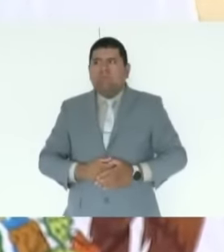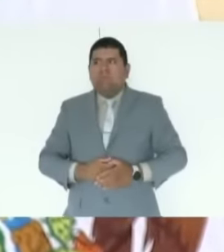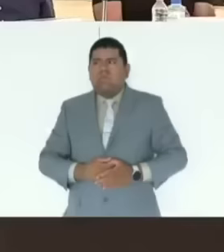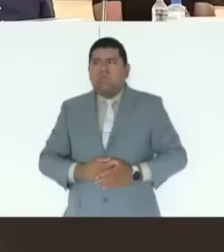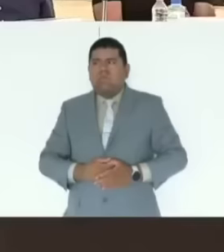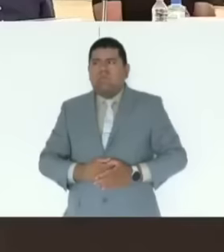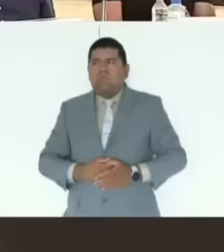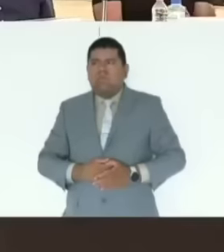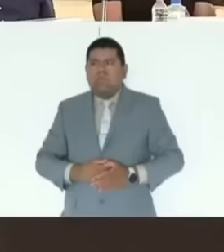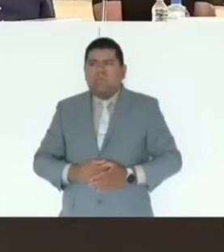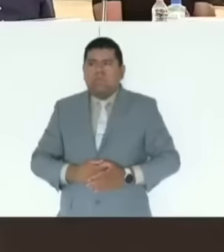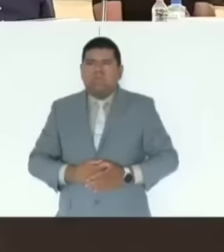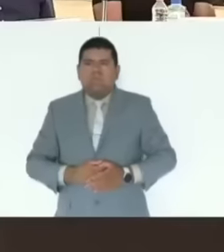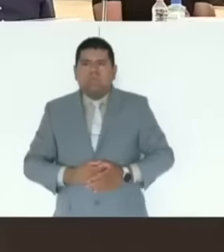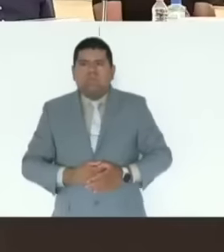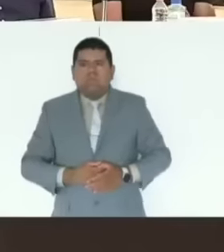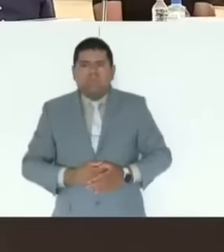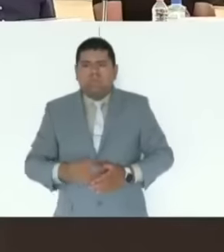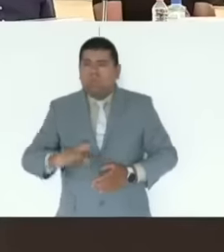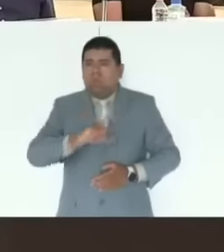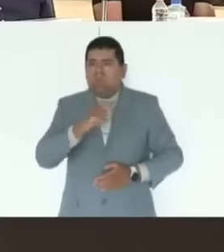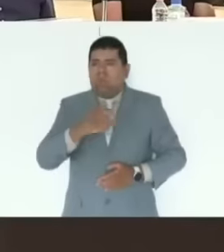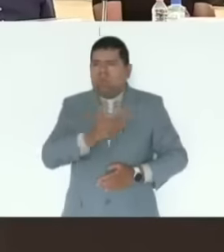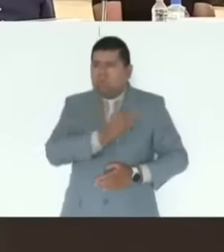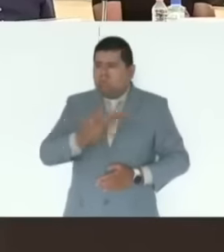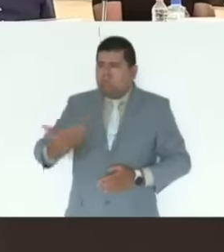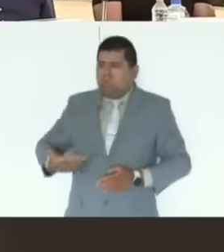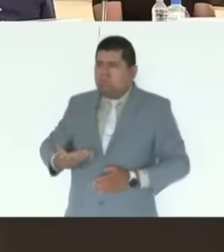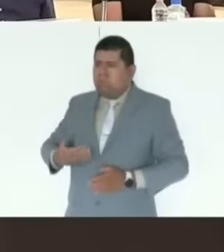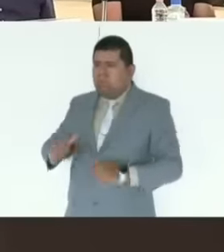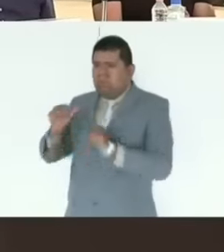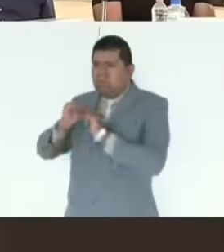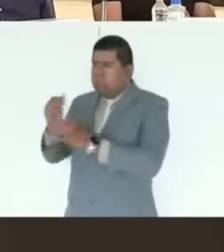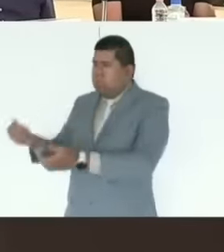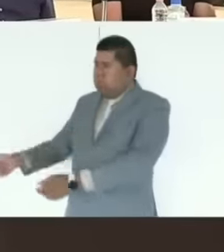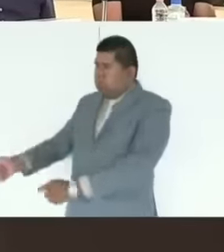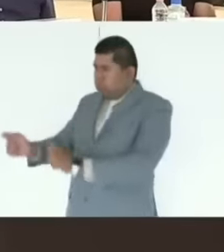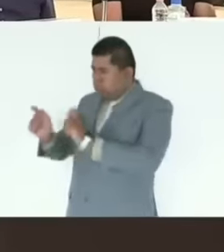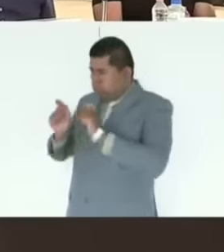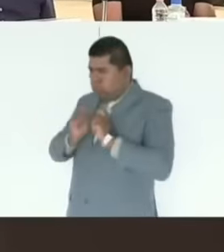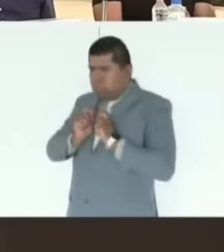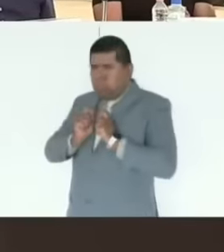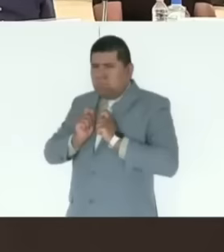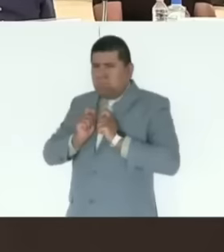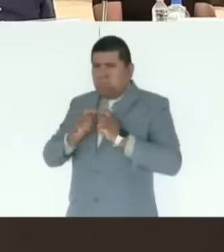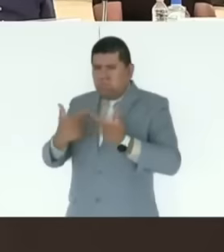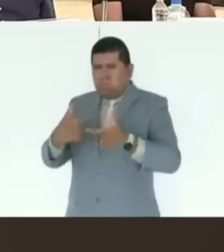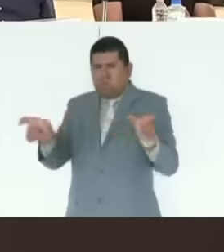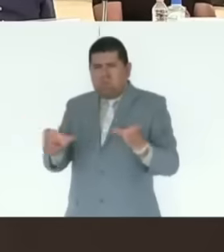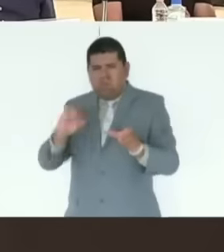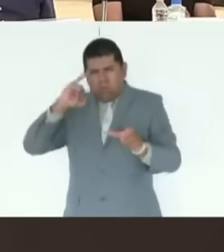movement the president gave me a baton of command symbol of the people originators to